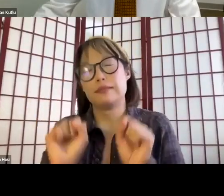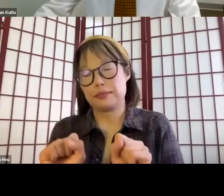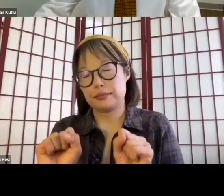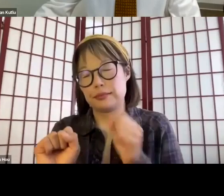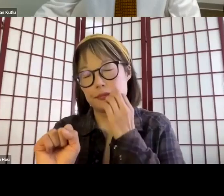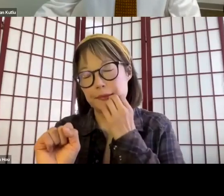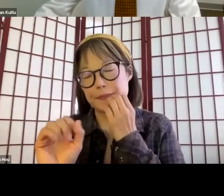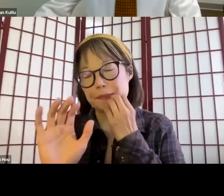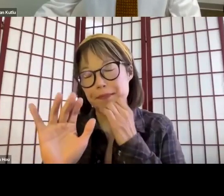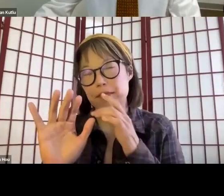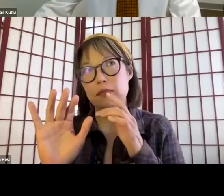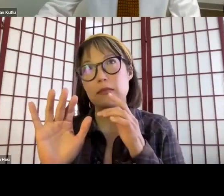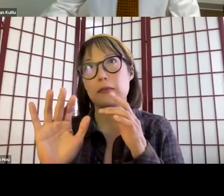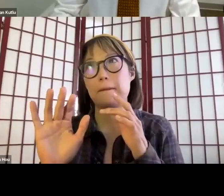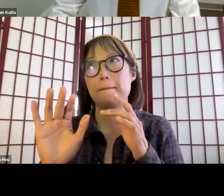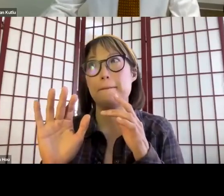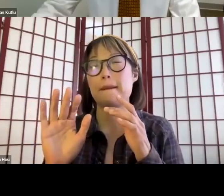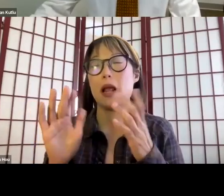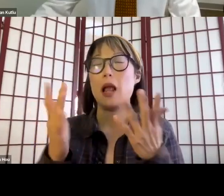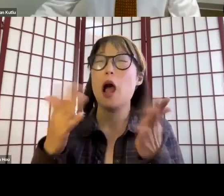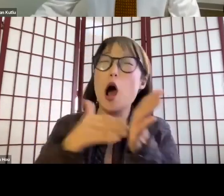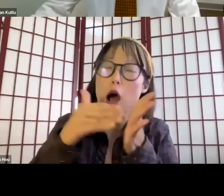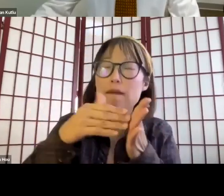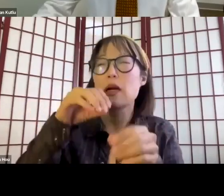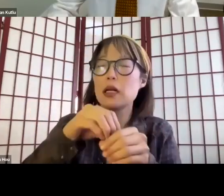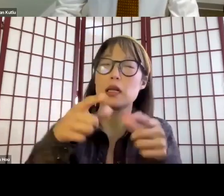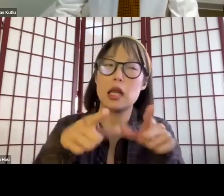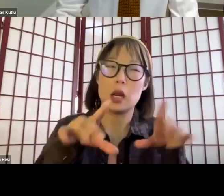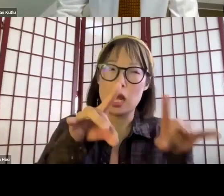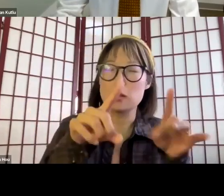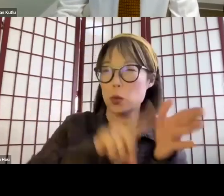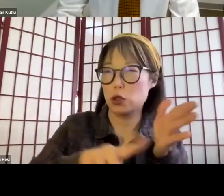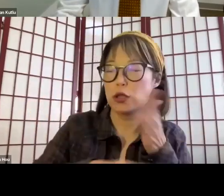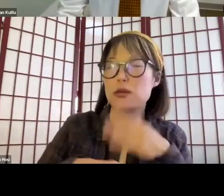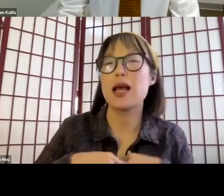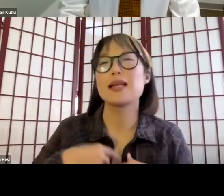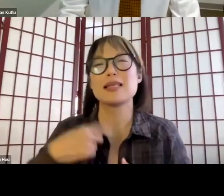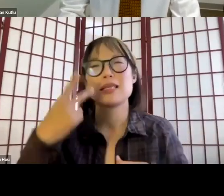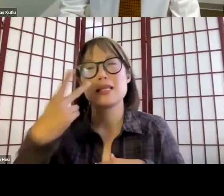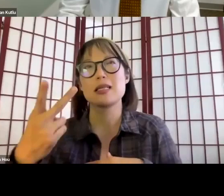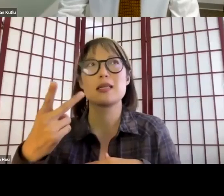often in language acquisition research,